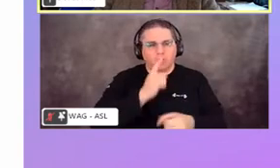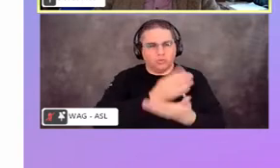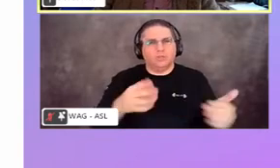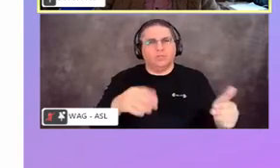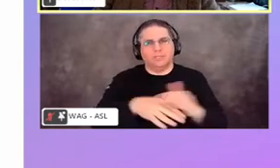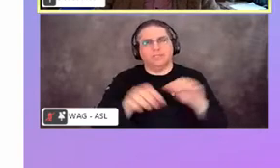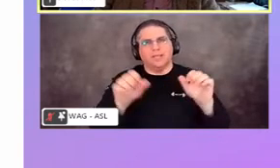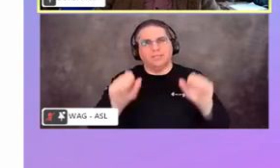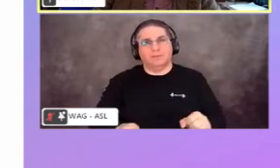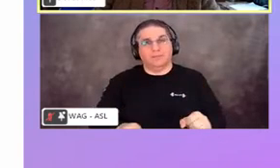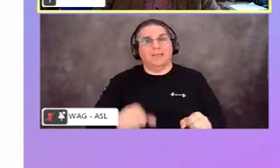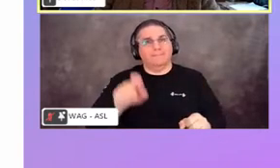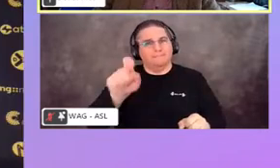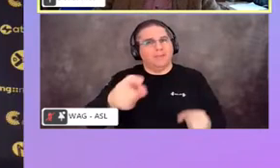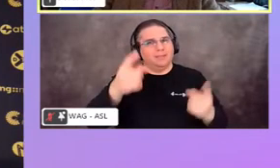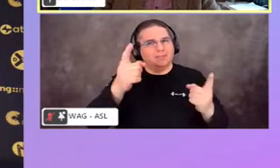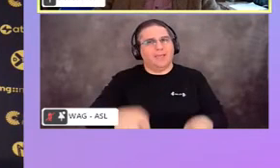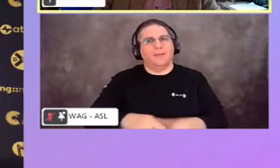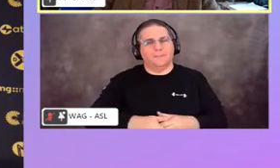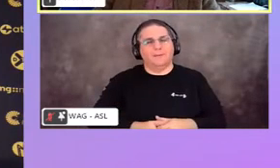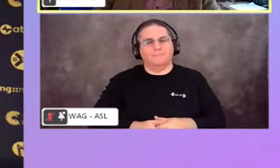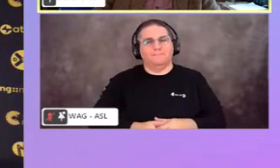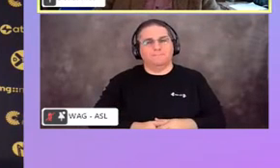are really going to engage in